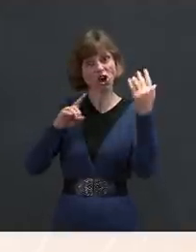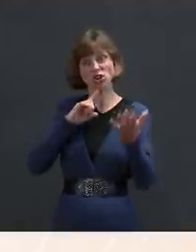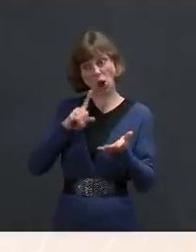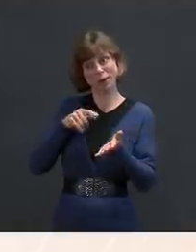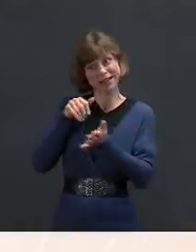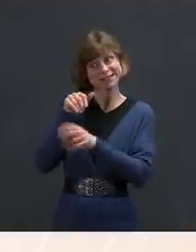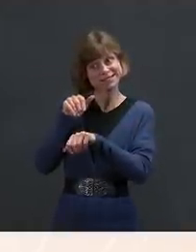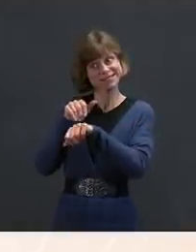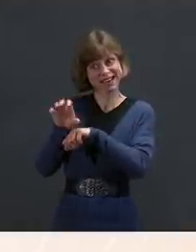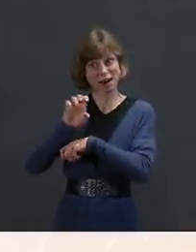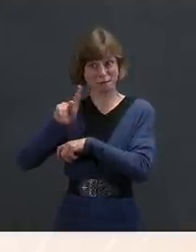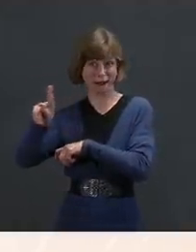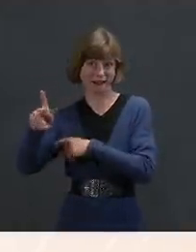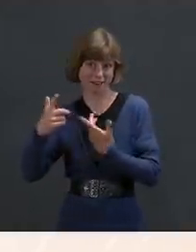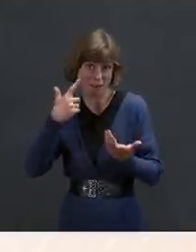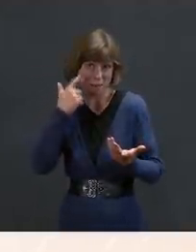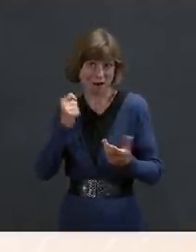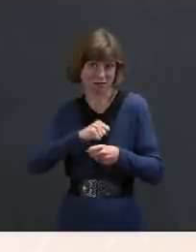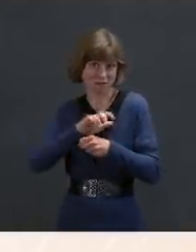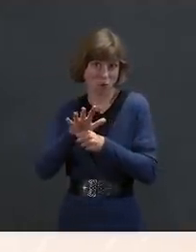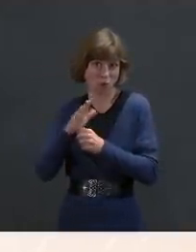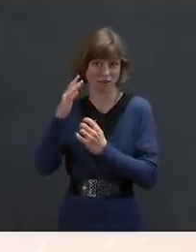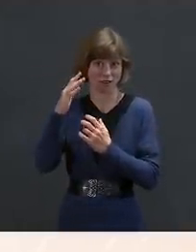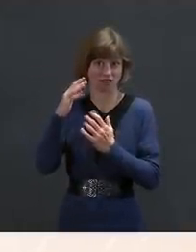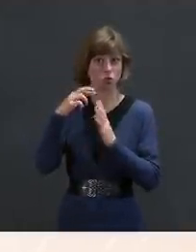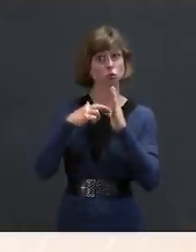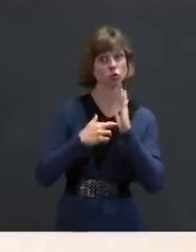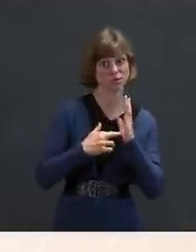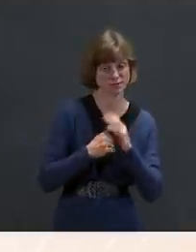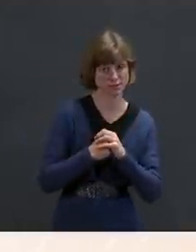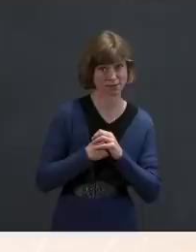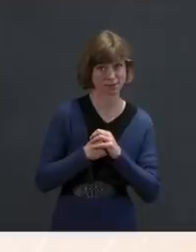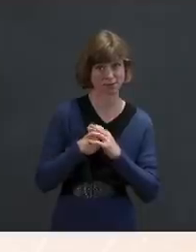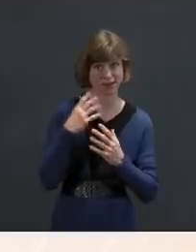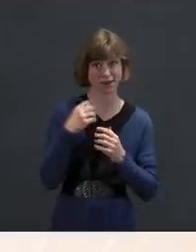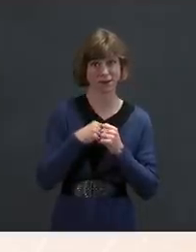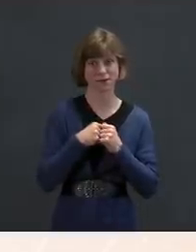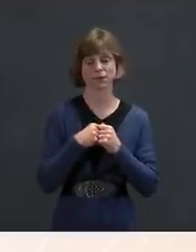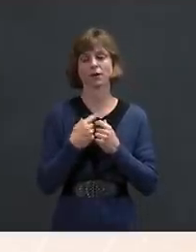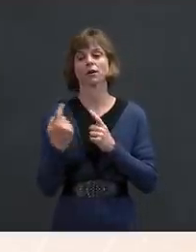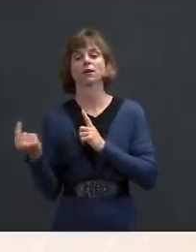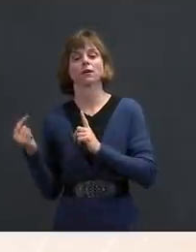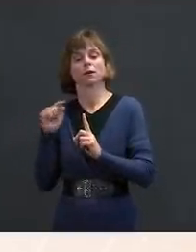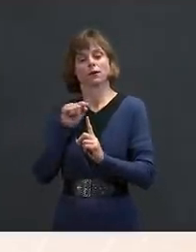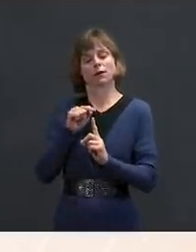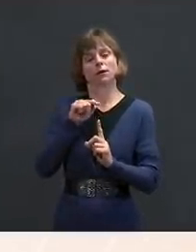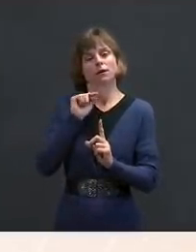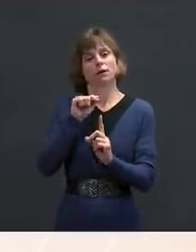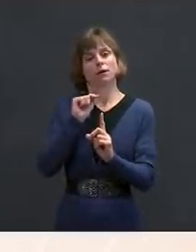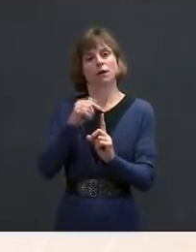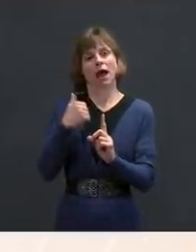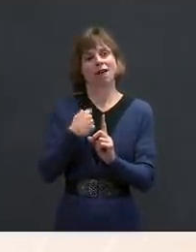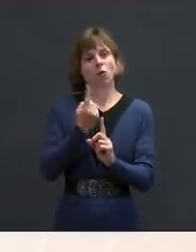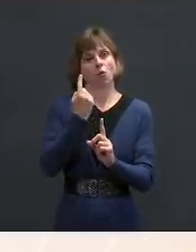Let me then turn to the issue and the challenge of unaccompanied children, because I know that much has been reported